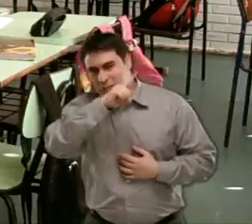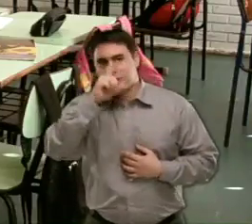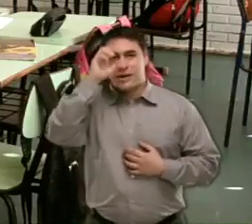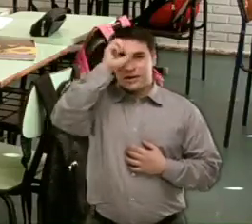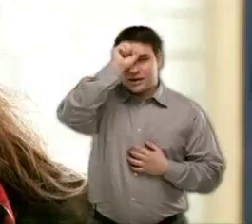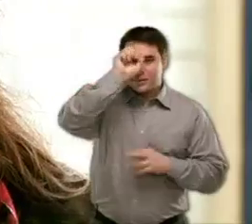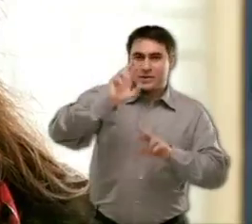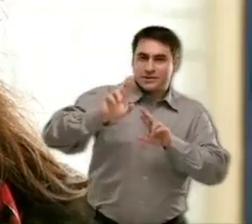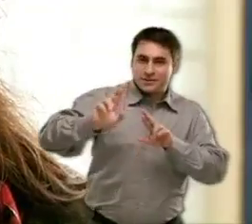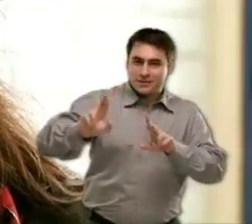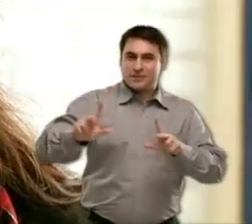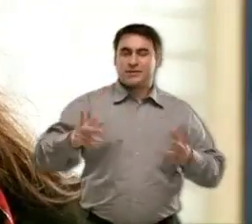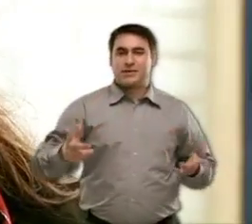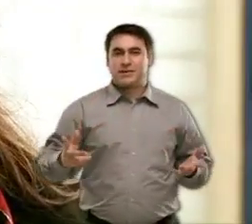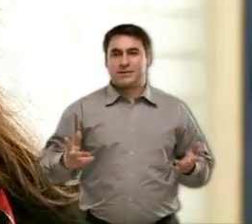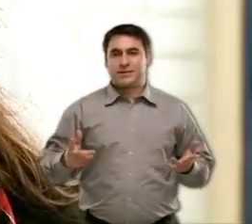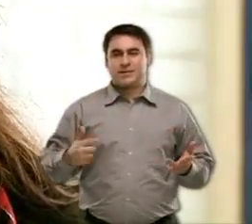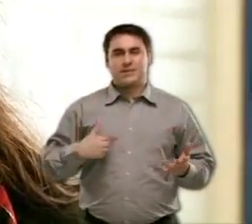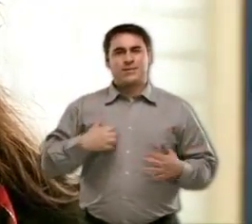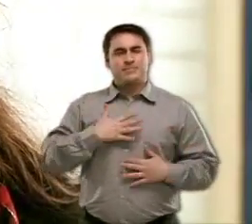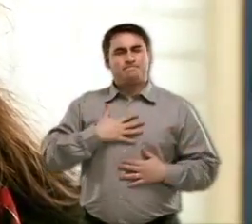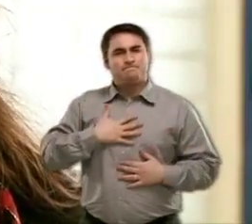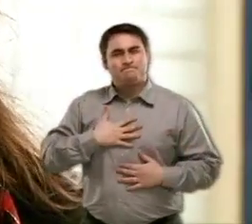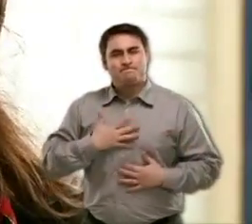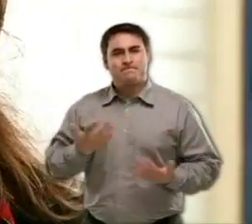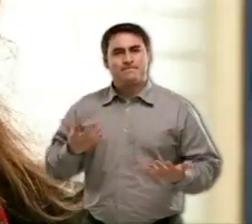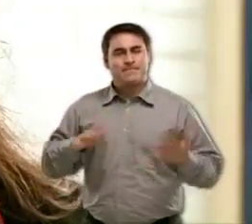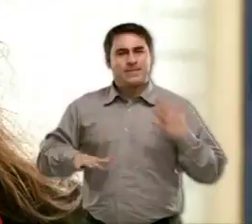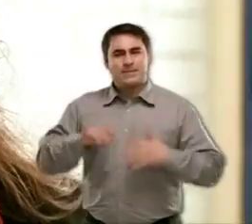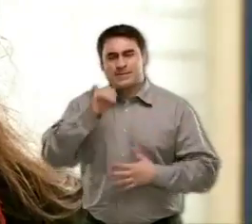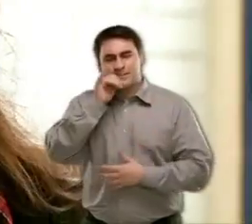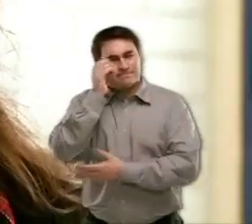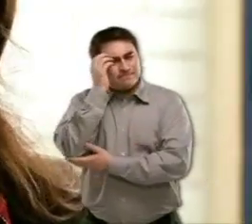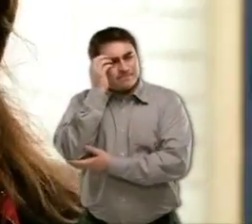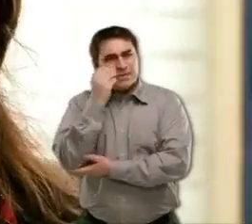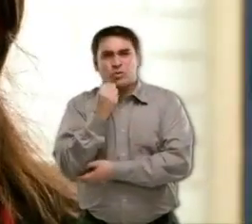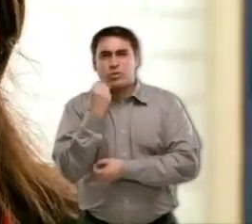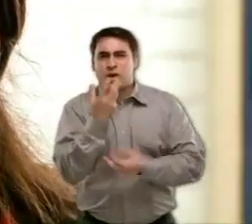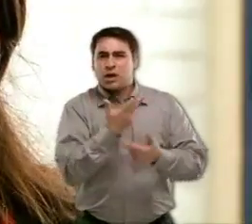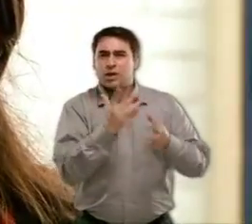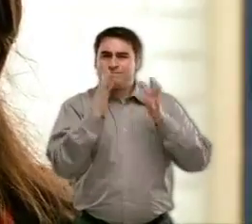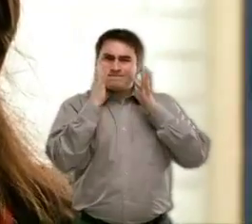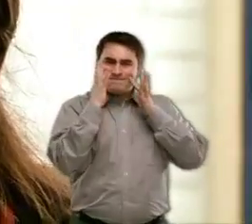But what distresses me is that sometimes you cannot dedicate yourself fully, in the 40 or 50 minutes that you have in class with them.